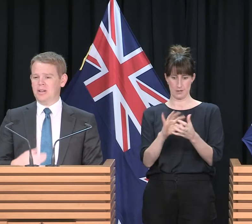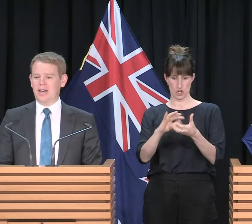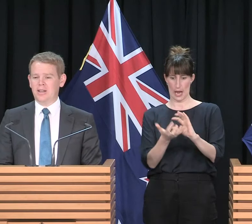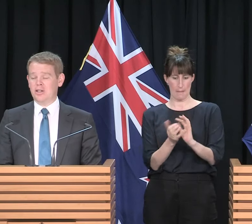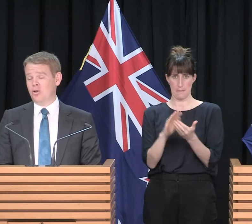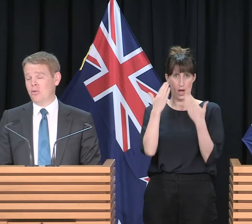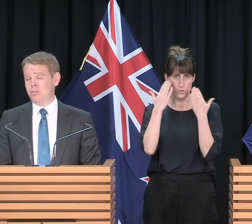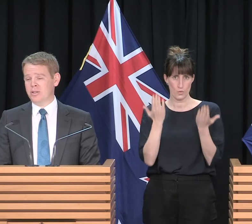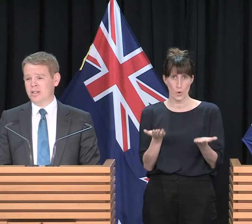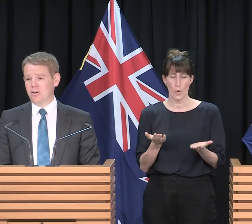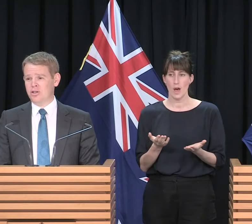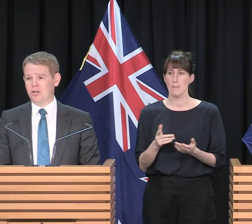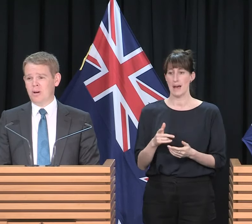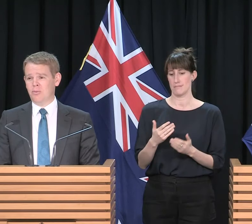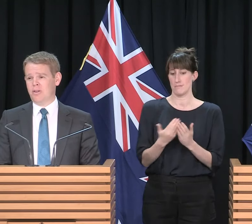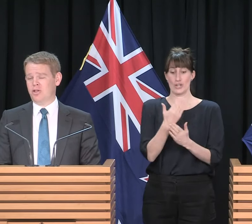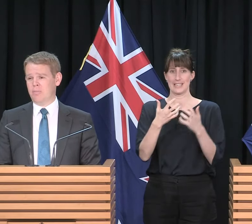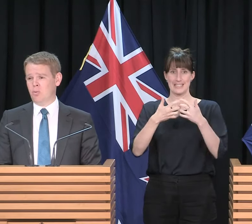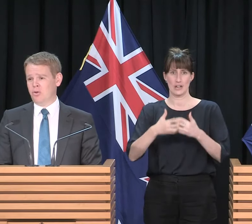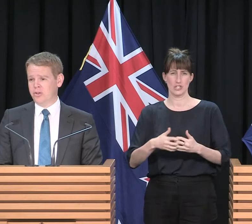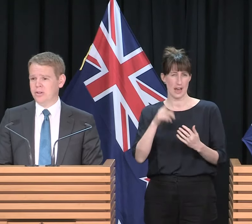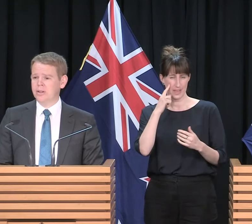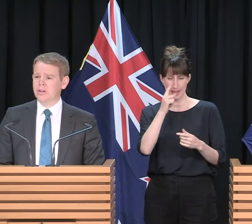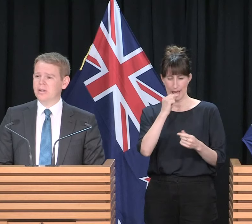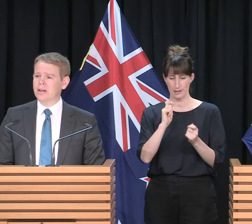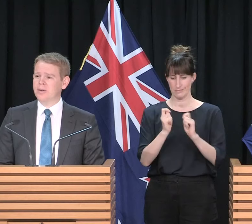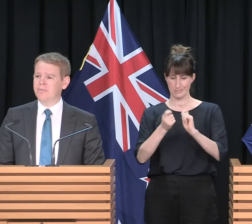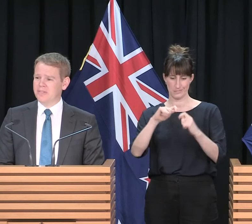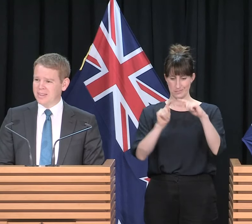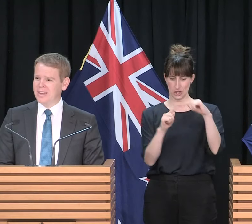going to begin a field trial